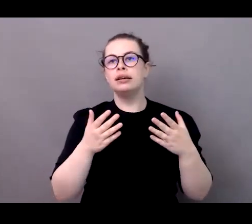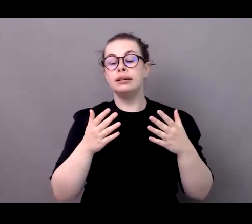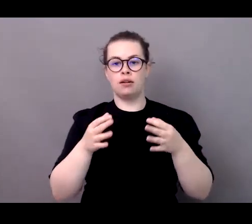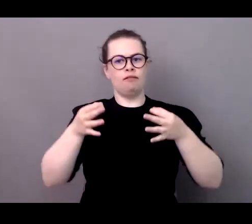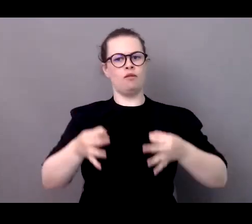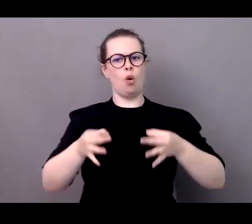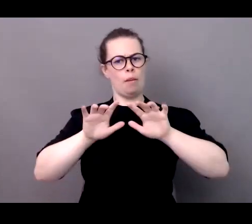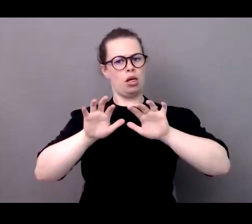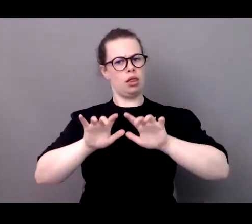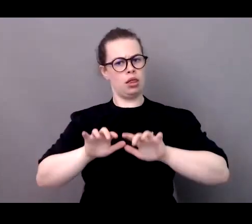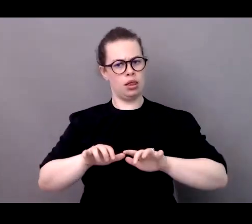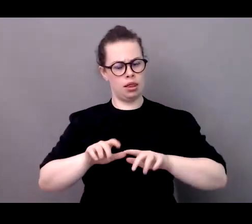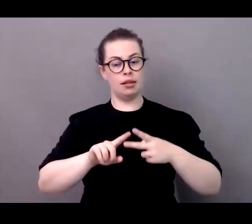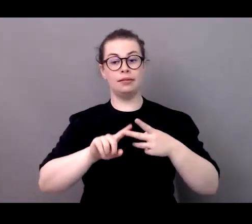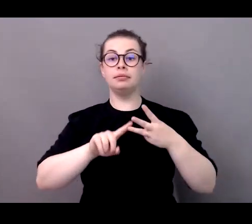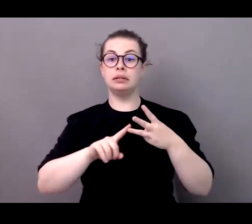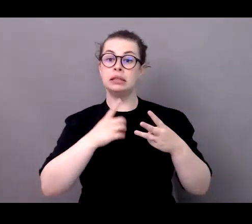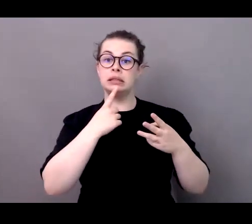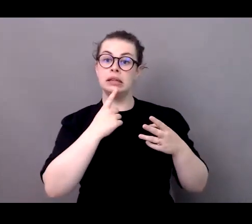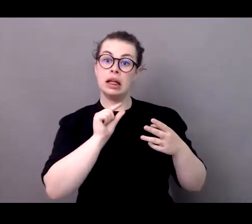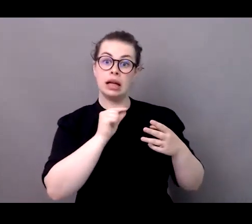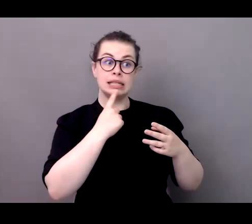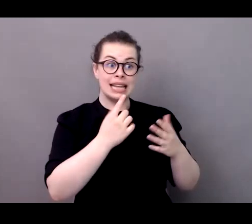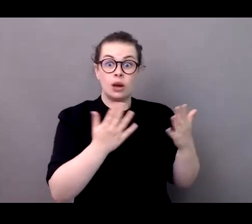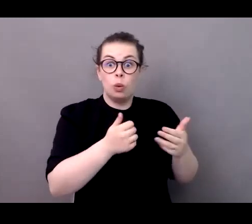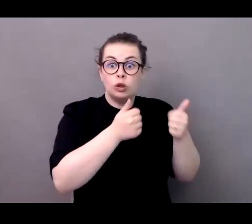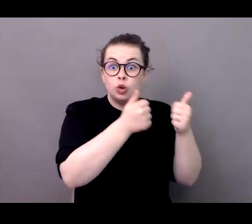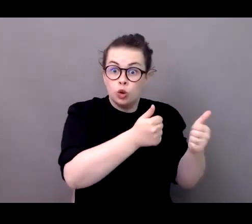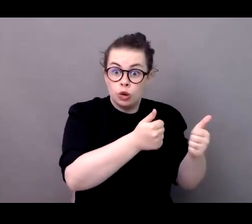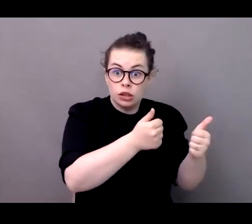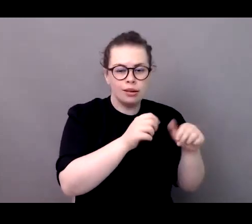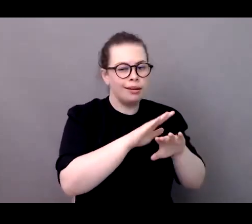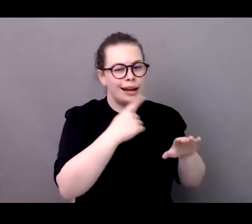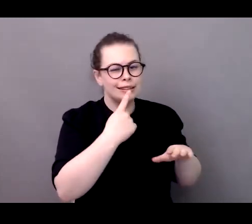without naming states, and criticise the developments that are not what we need,